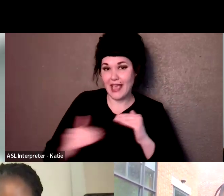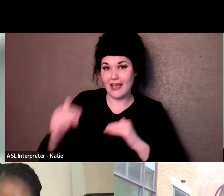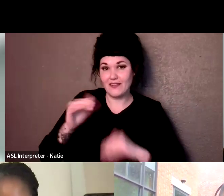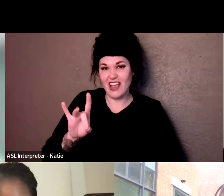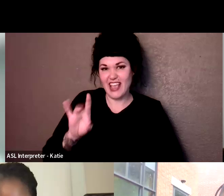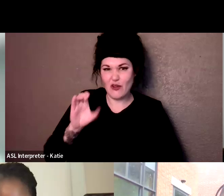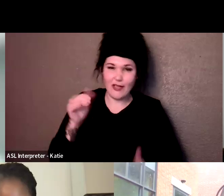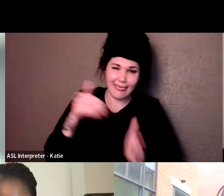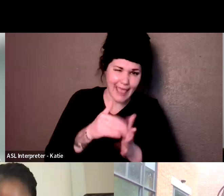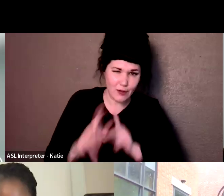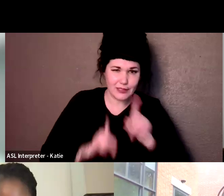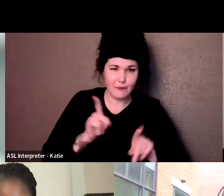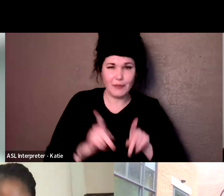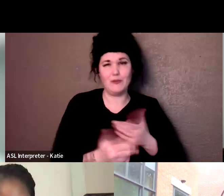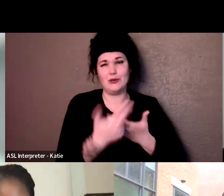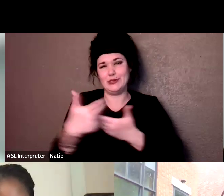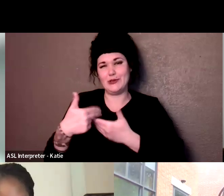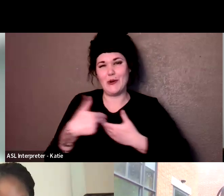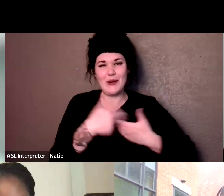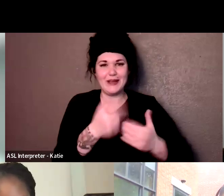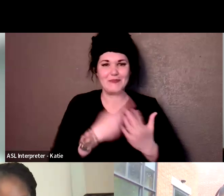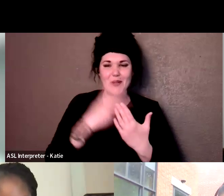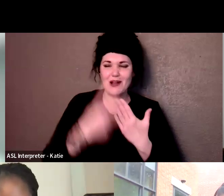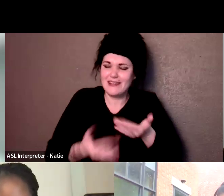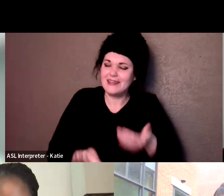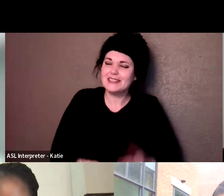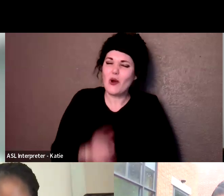so we're almost there and don't think we're going to stop at a million because we're just going